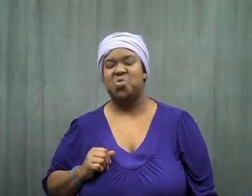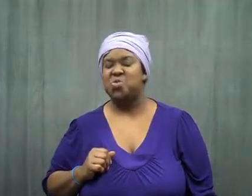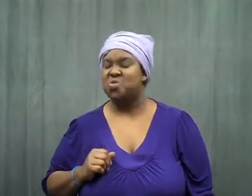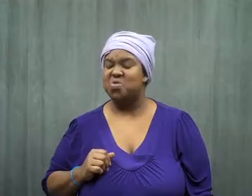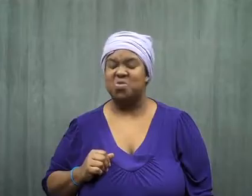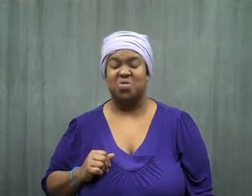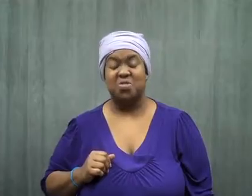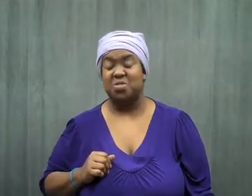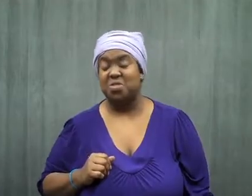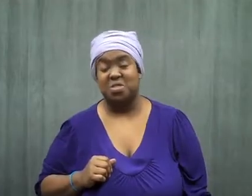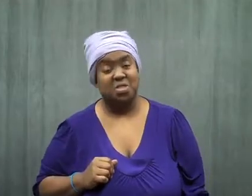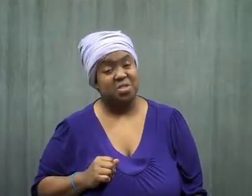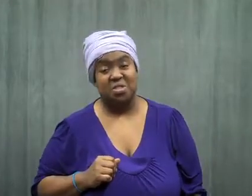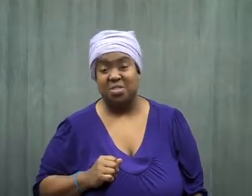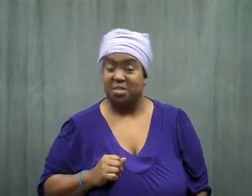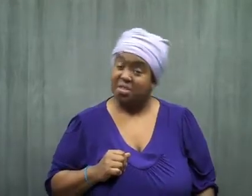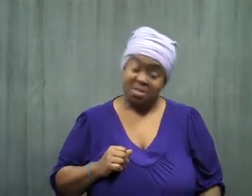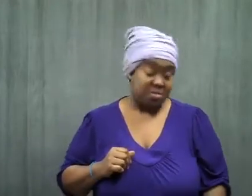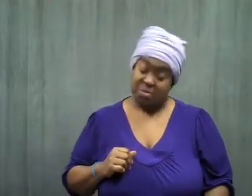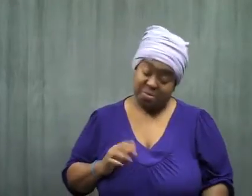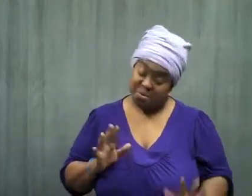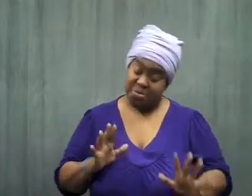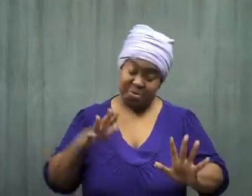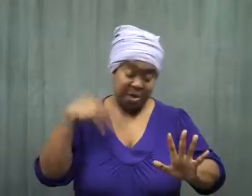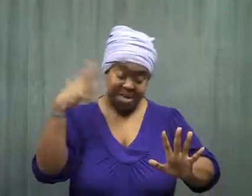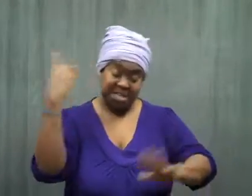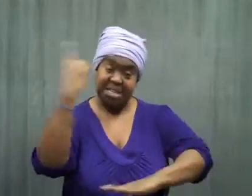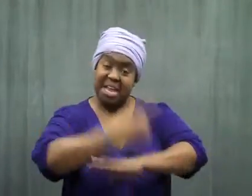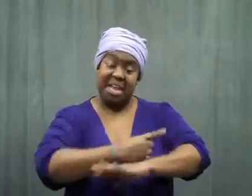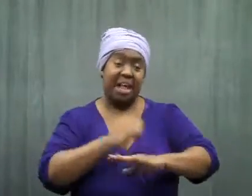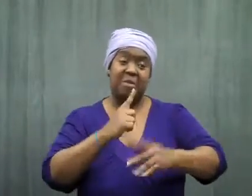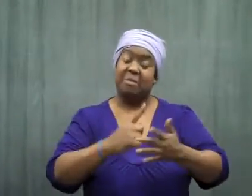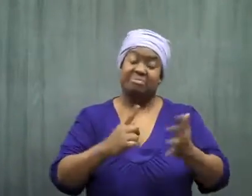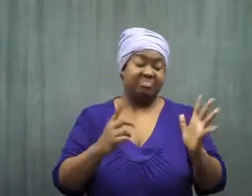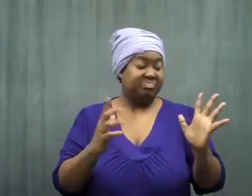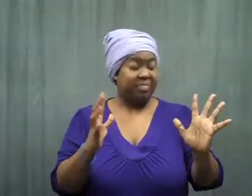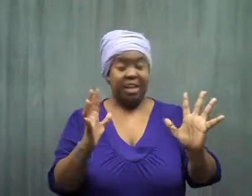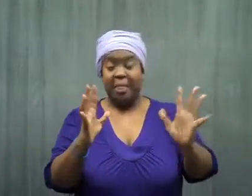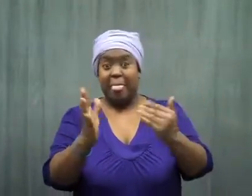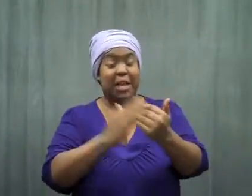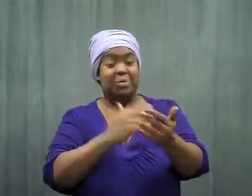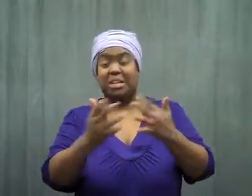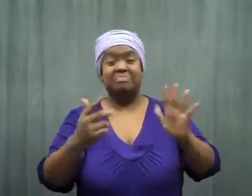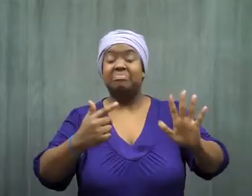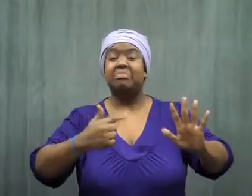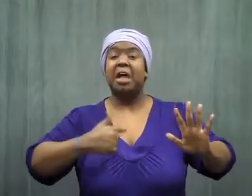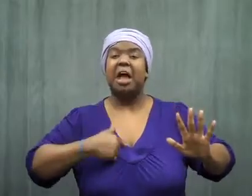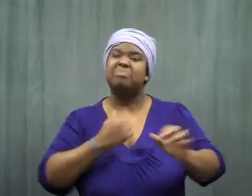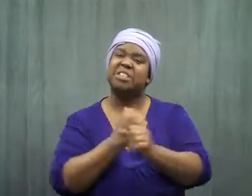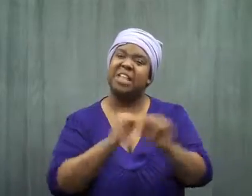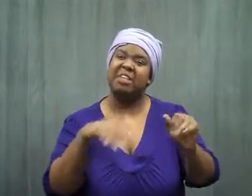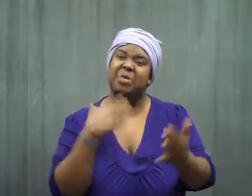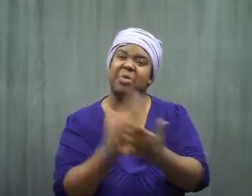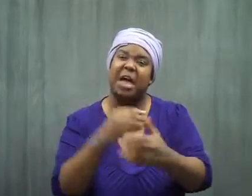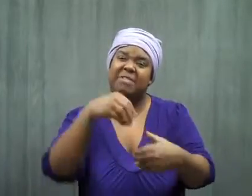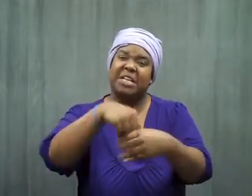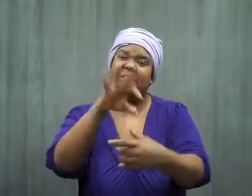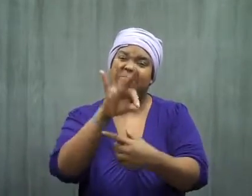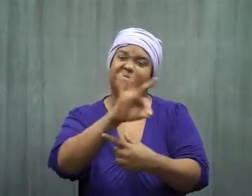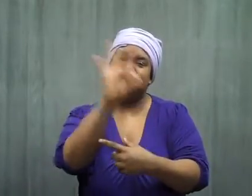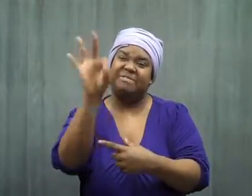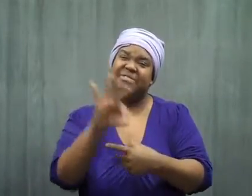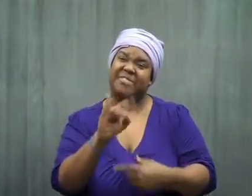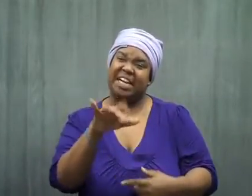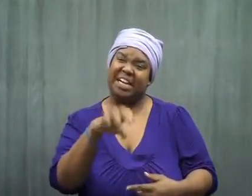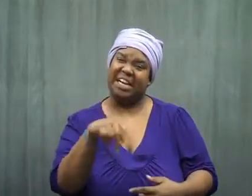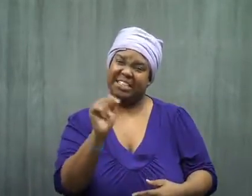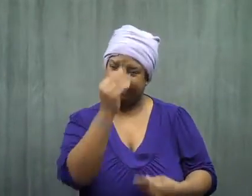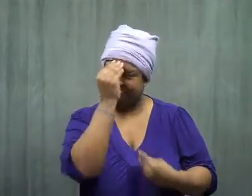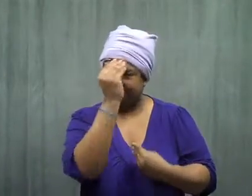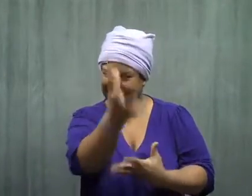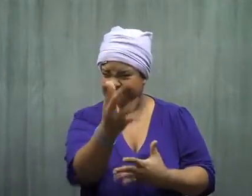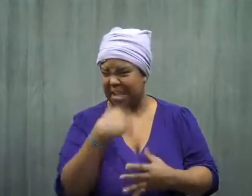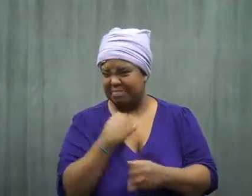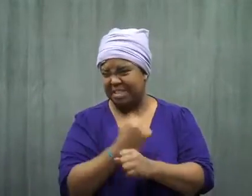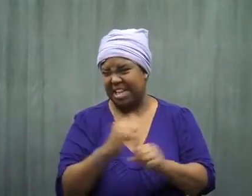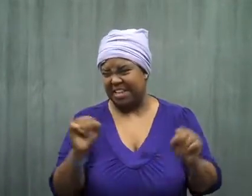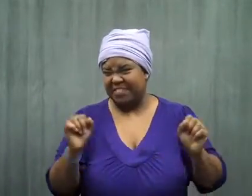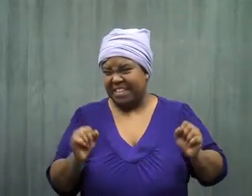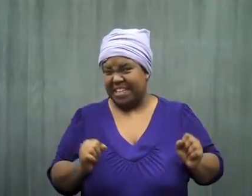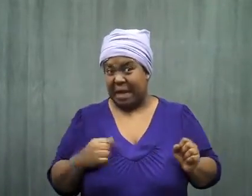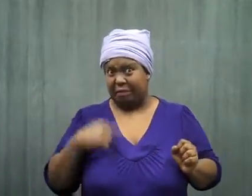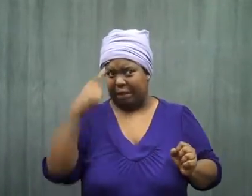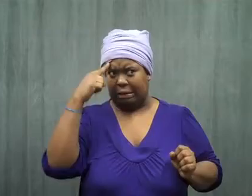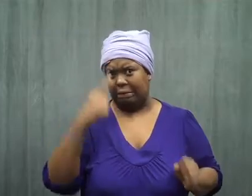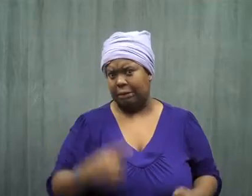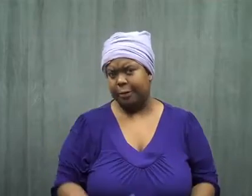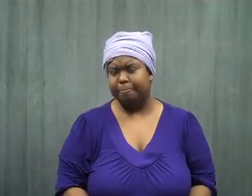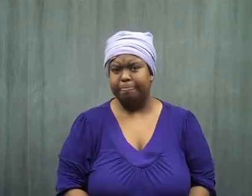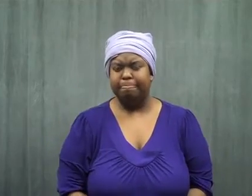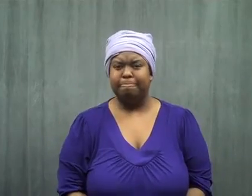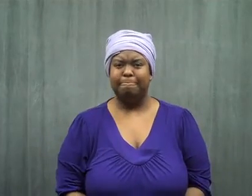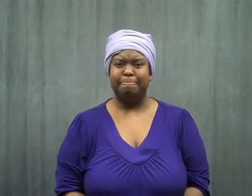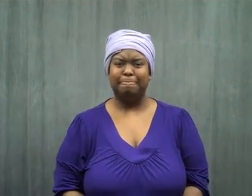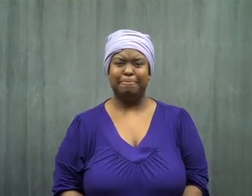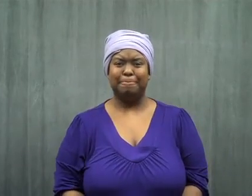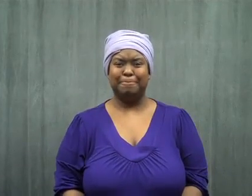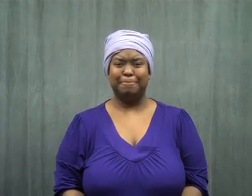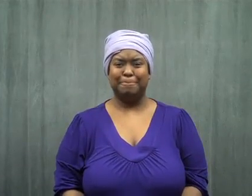It was a crazy day! Anyway, just so you know, I arrived safely in Flint.